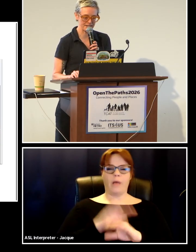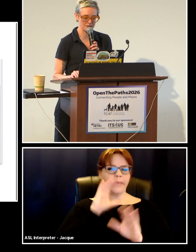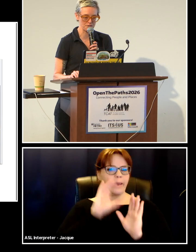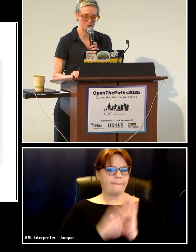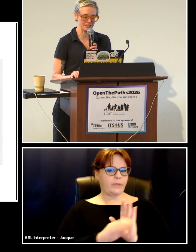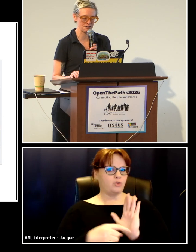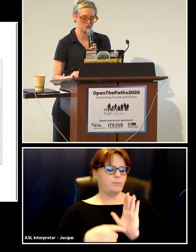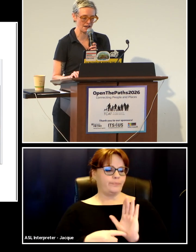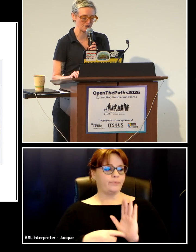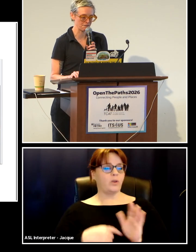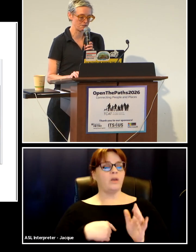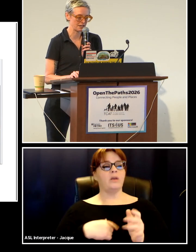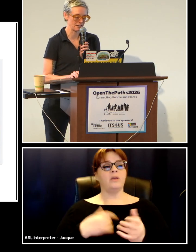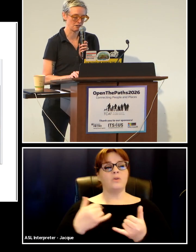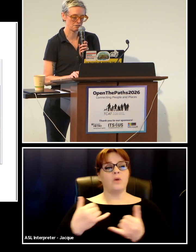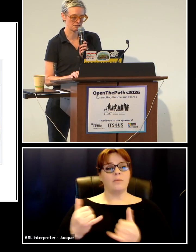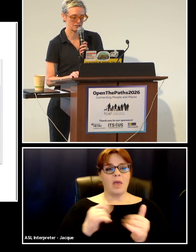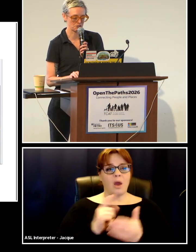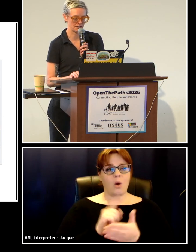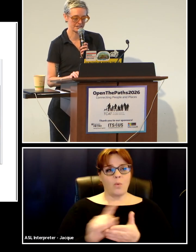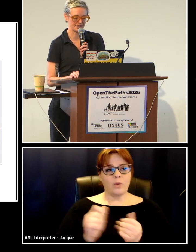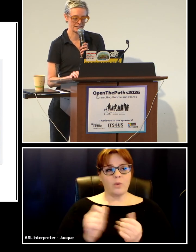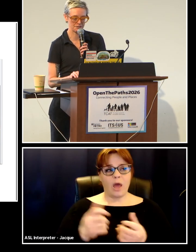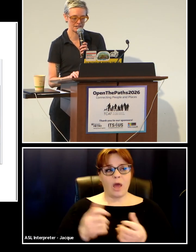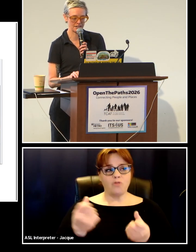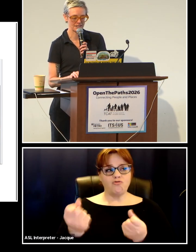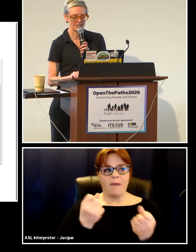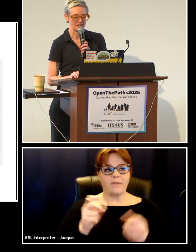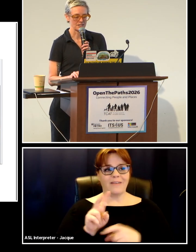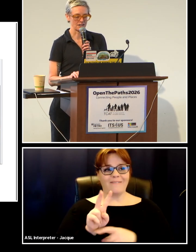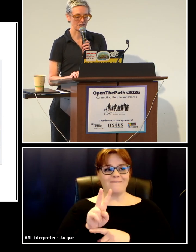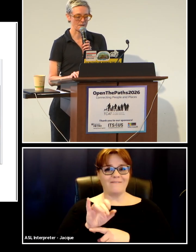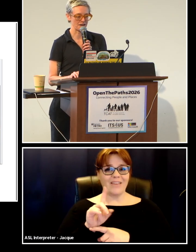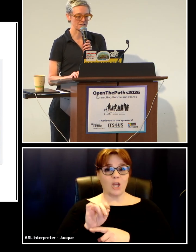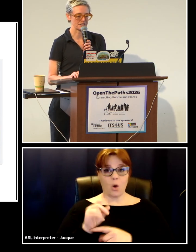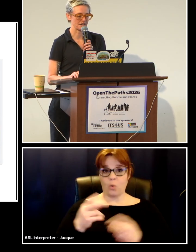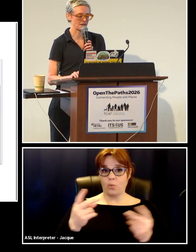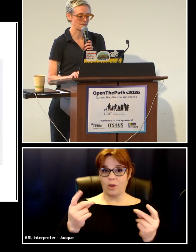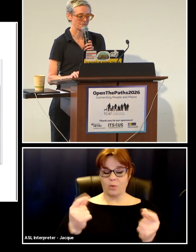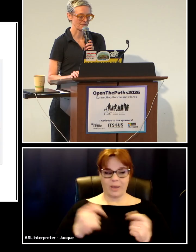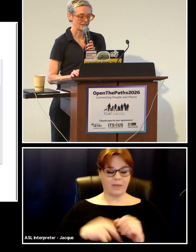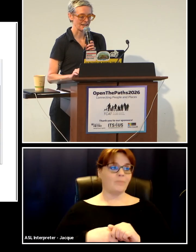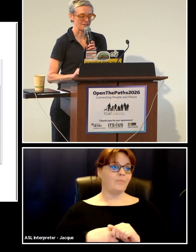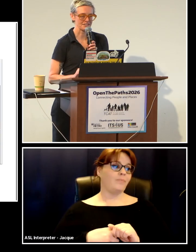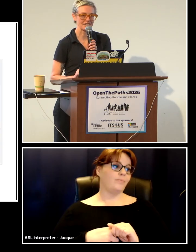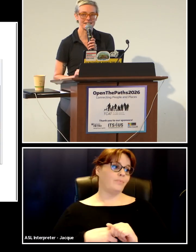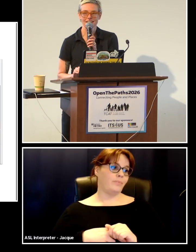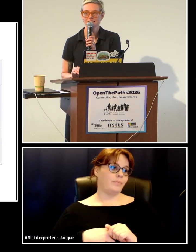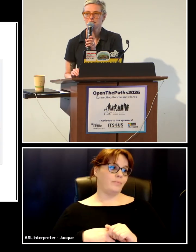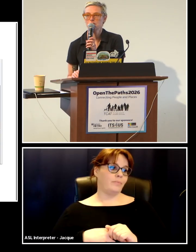a week without driving video real quick and then we're going to talk about um how this connects to